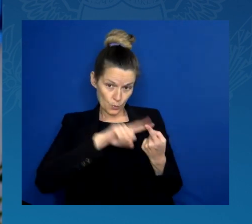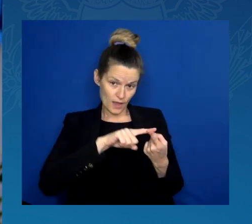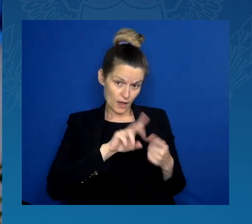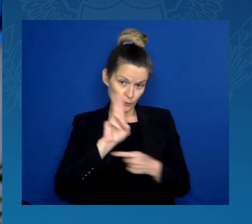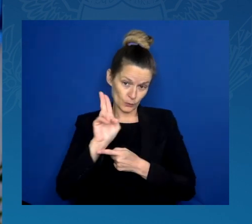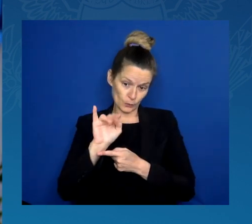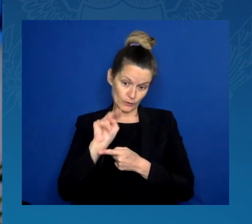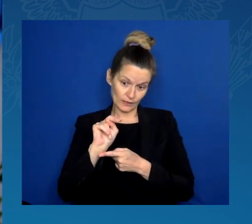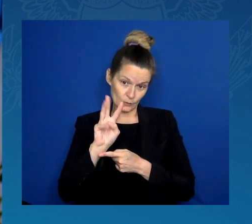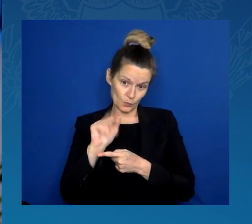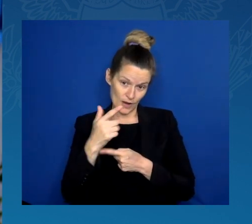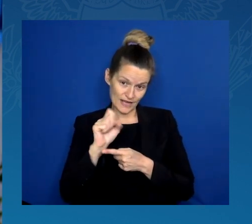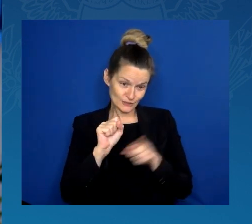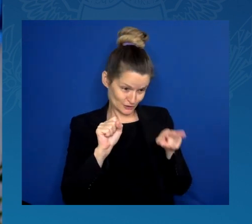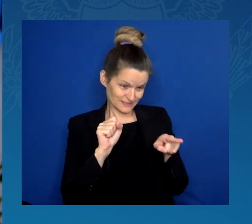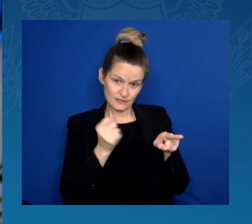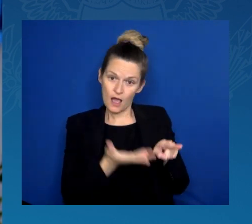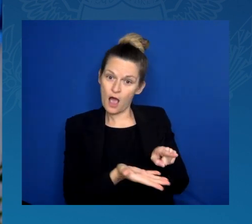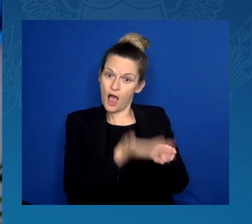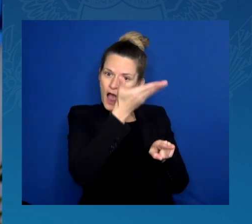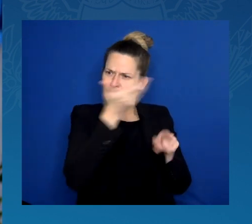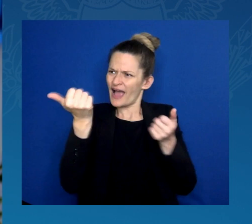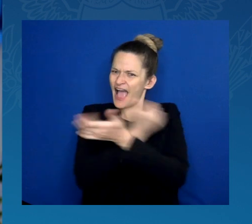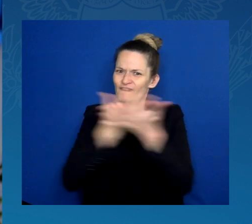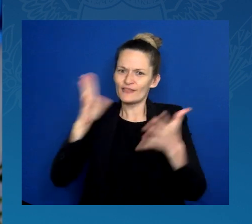are safer, all workplaces are safer;